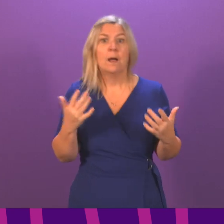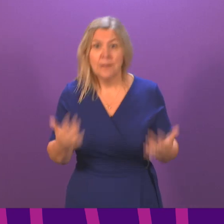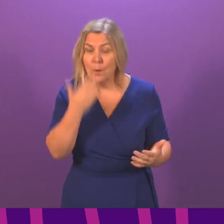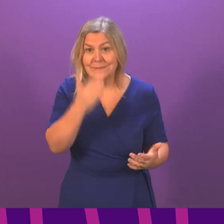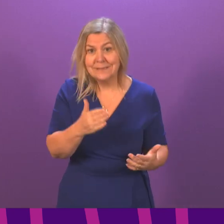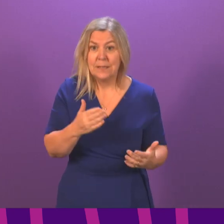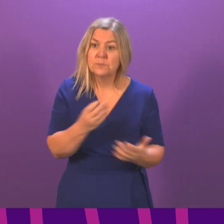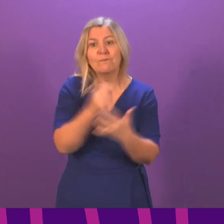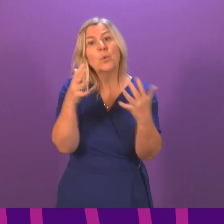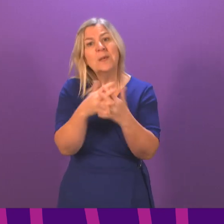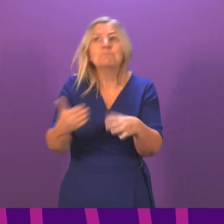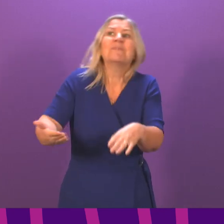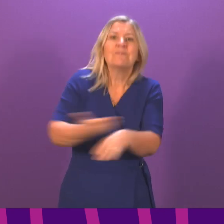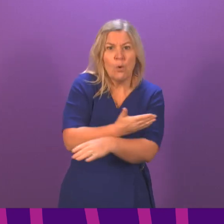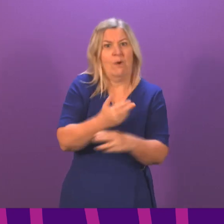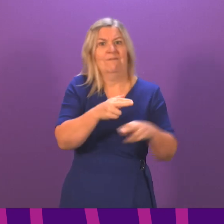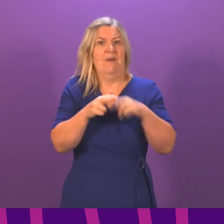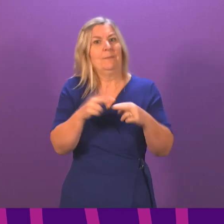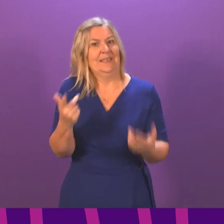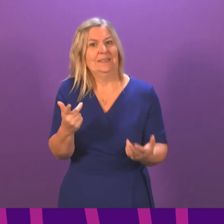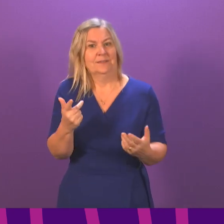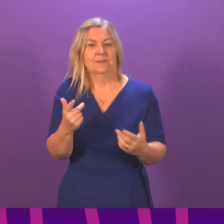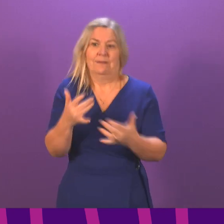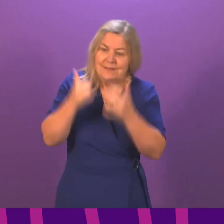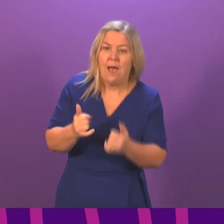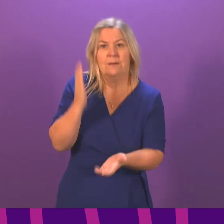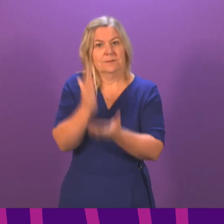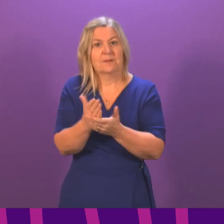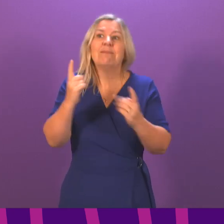families will be tested so that they can get access to loved ones in care homes. It is